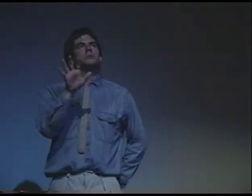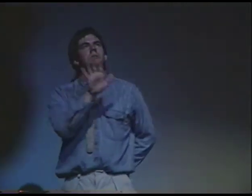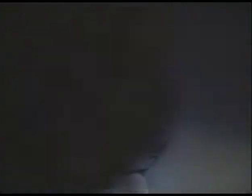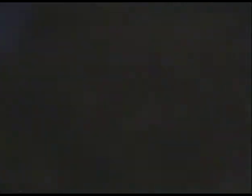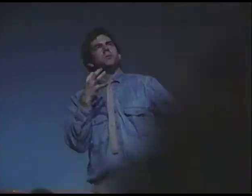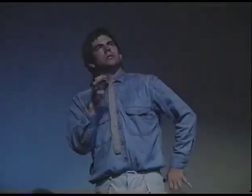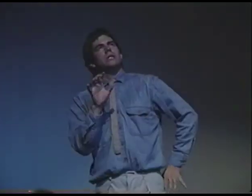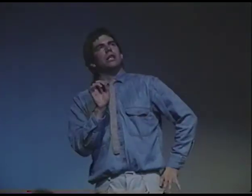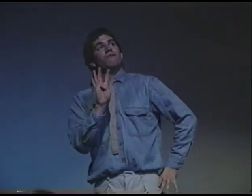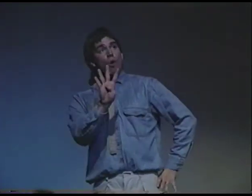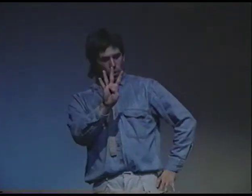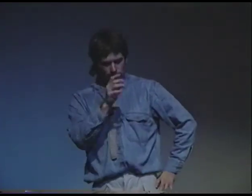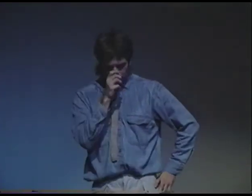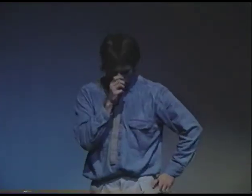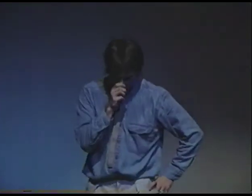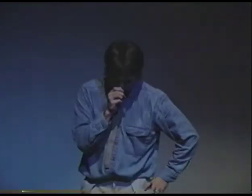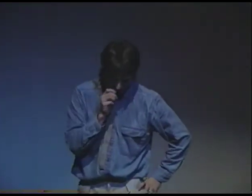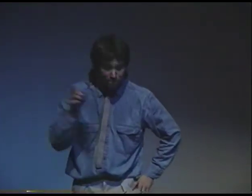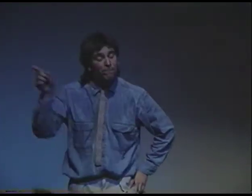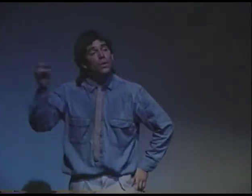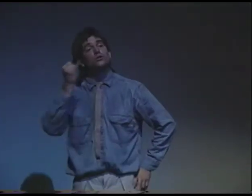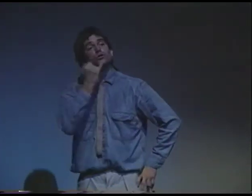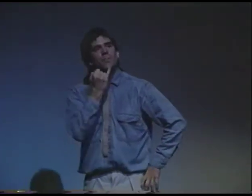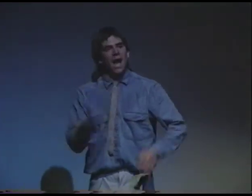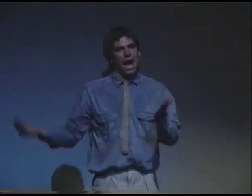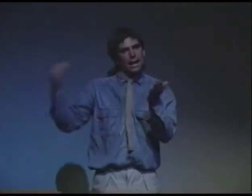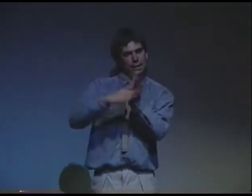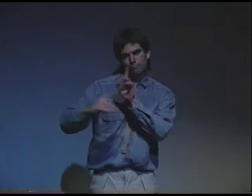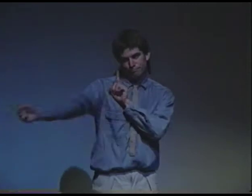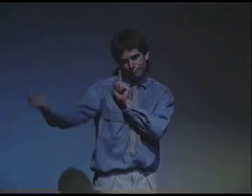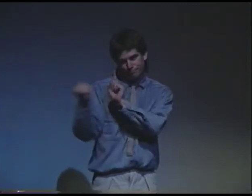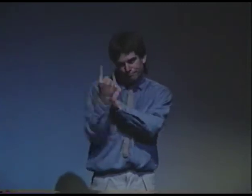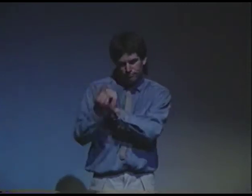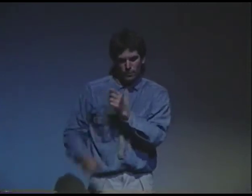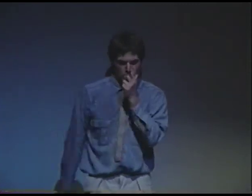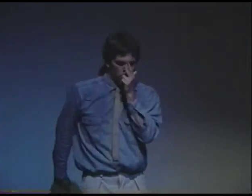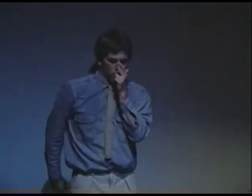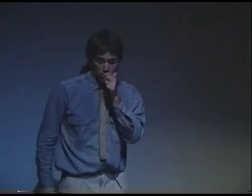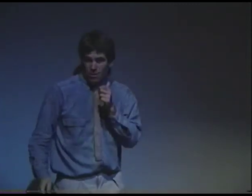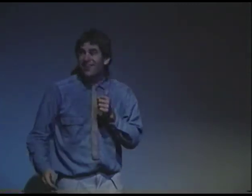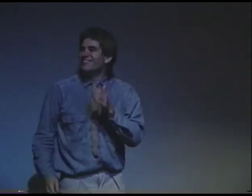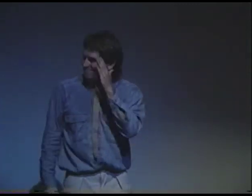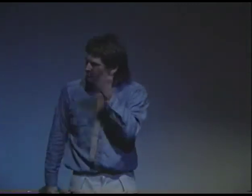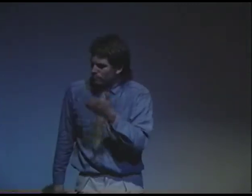Now, let's go back to around 1984. Jim came up to me again.